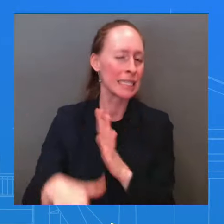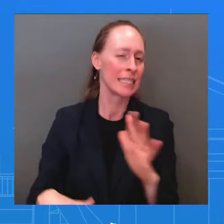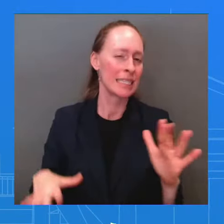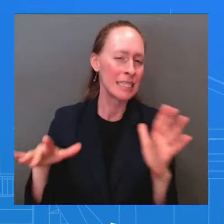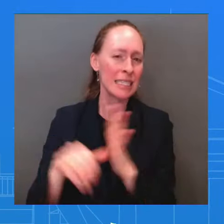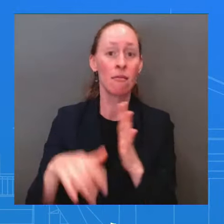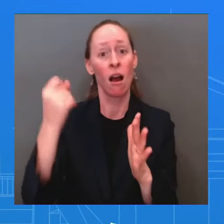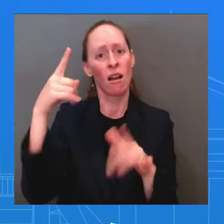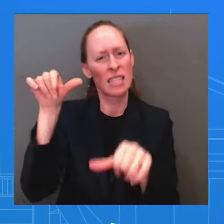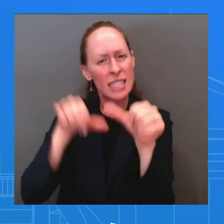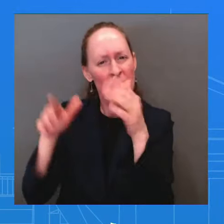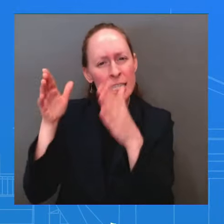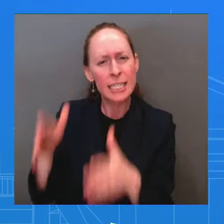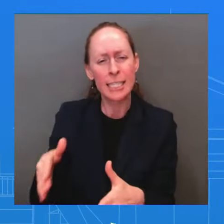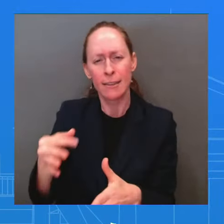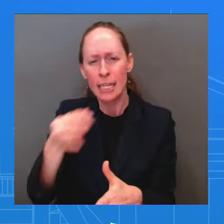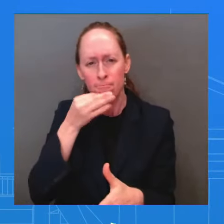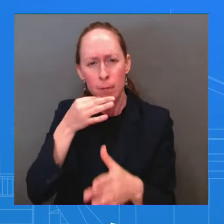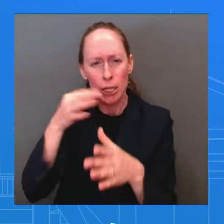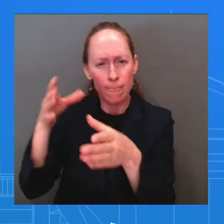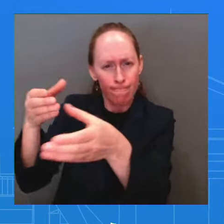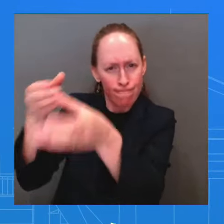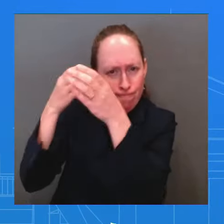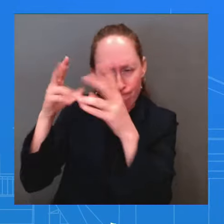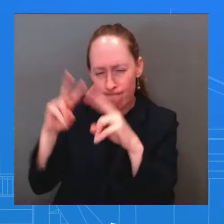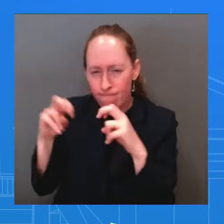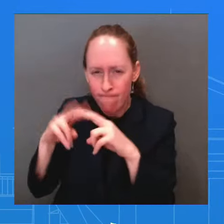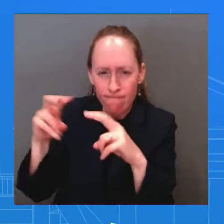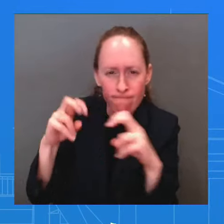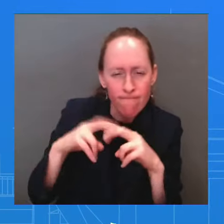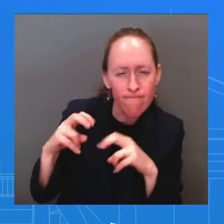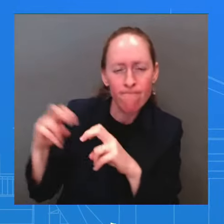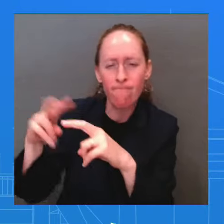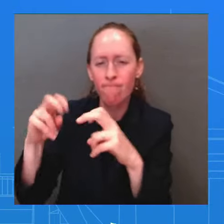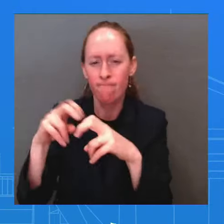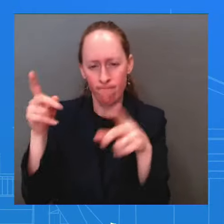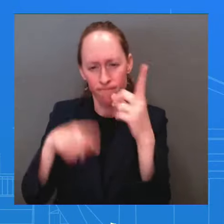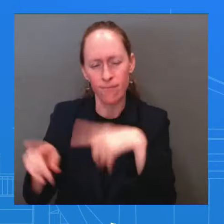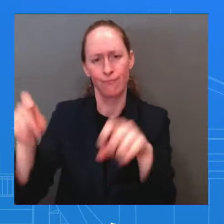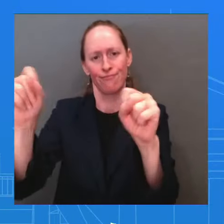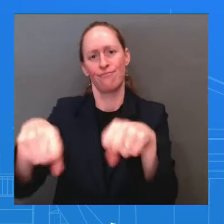leading public health agencies. And they are safe, and they are effective. And this is a -- you know, this is a message